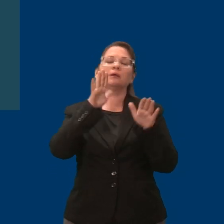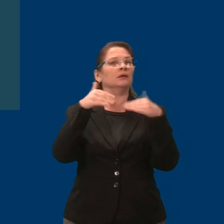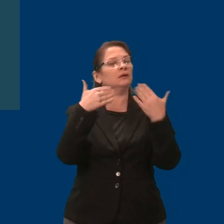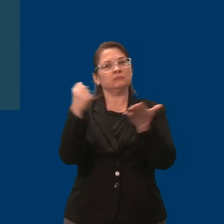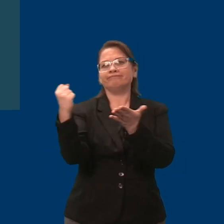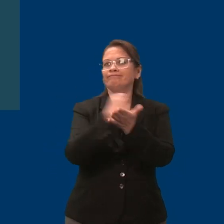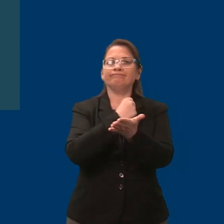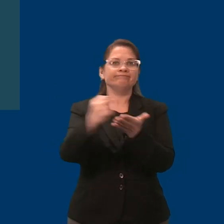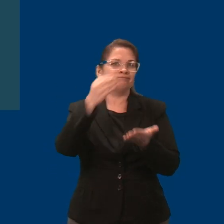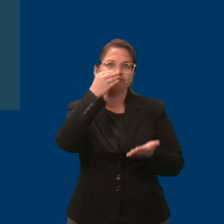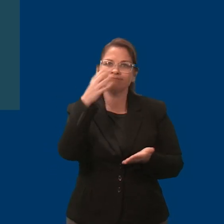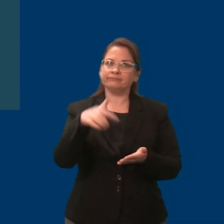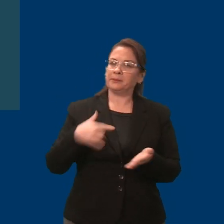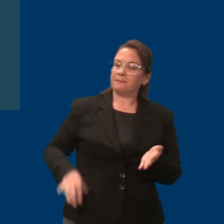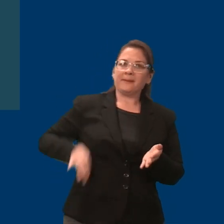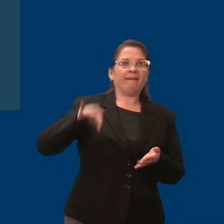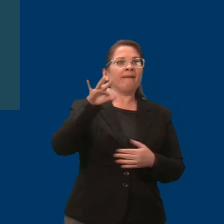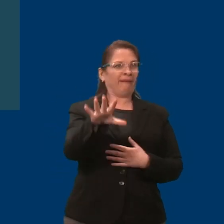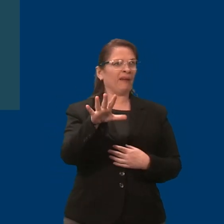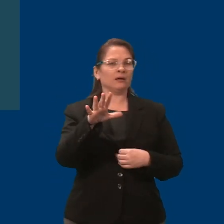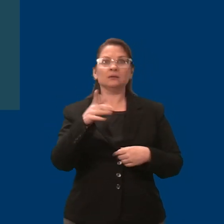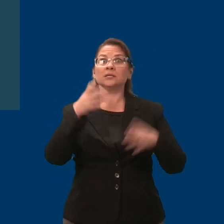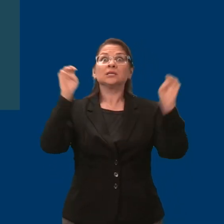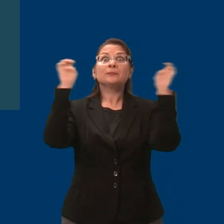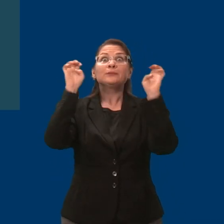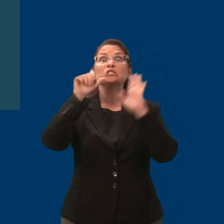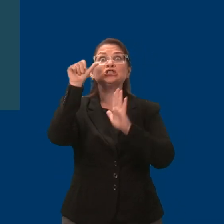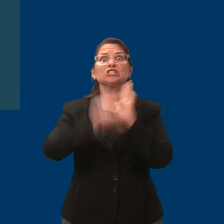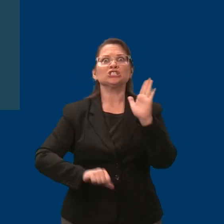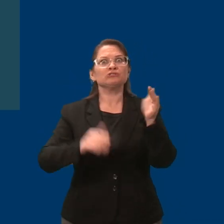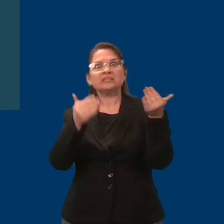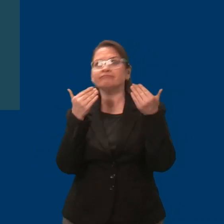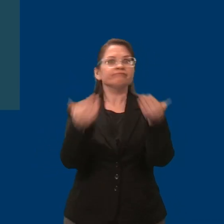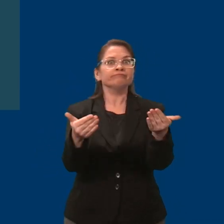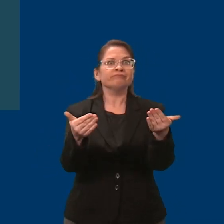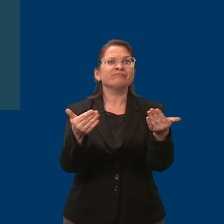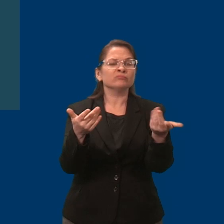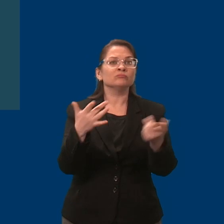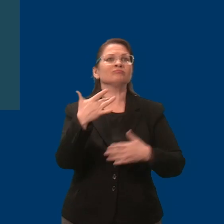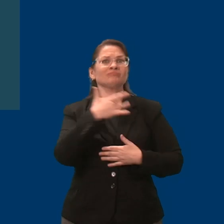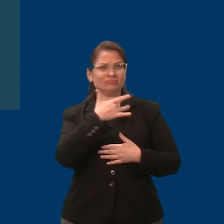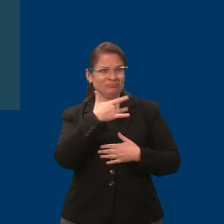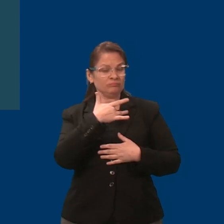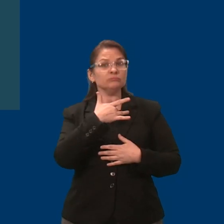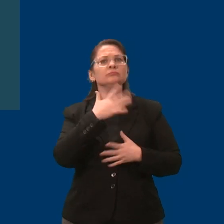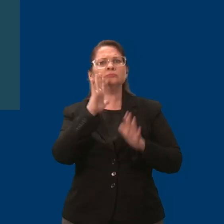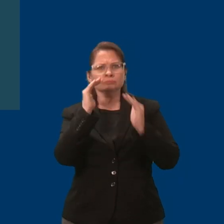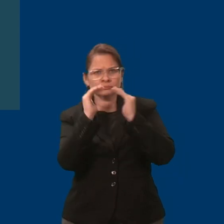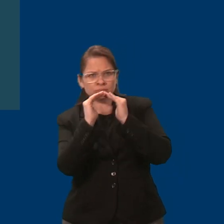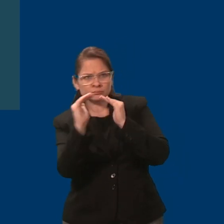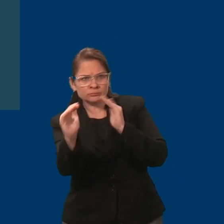the first night in the hospital, where they stabilized his heart, put in a G-tube for feeding, and later on a trach for him to breathe.